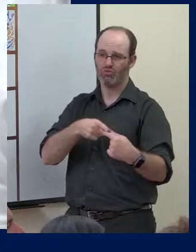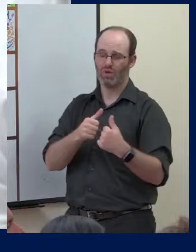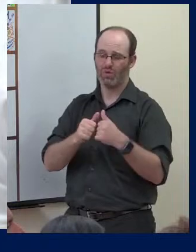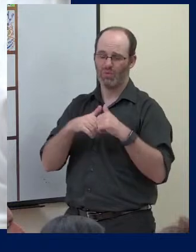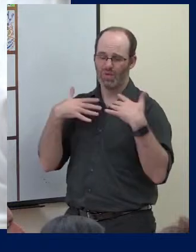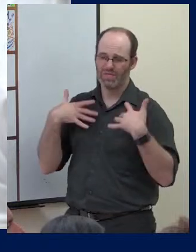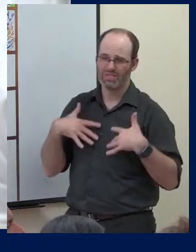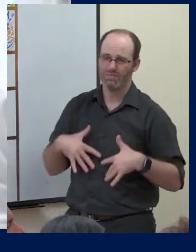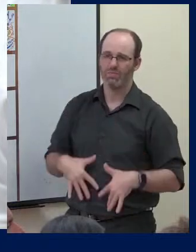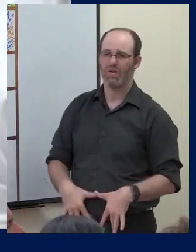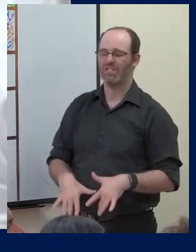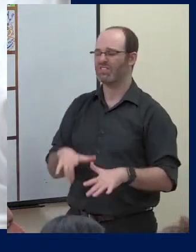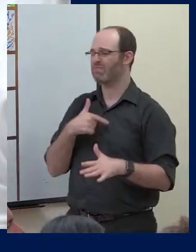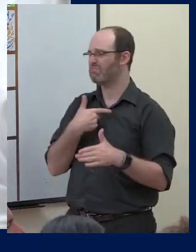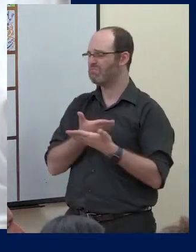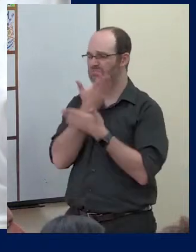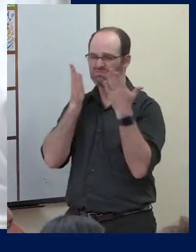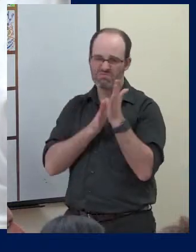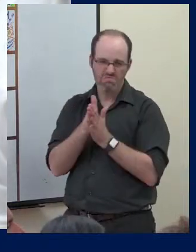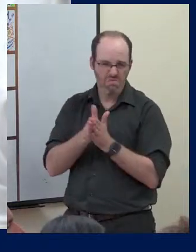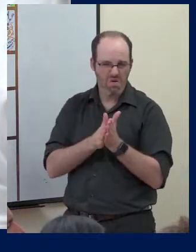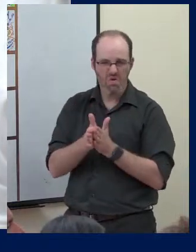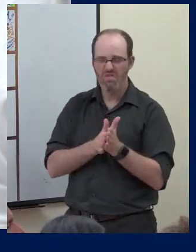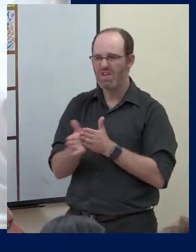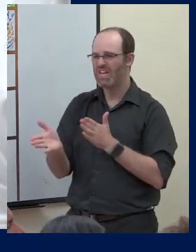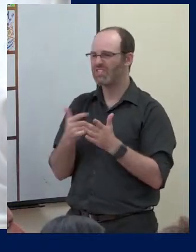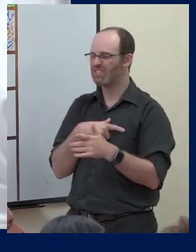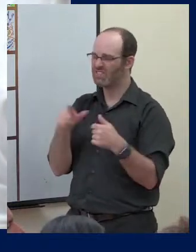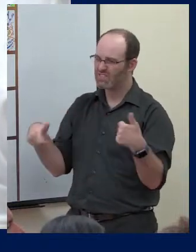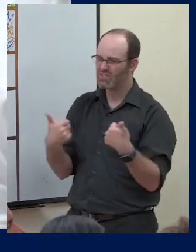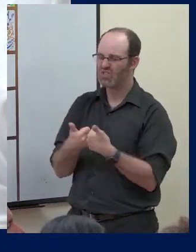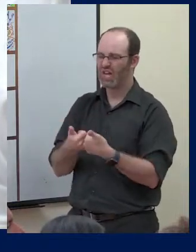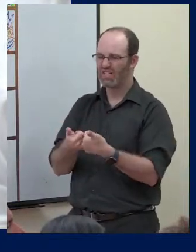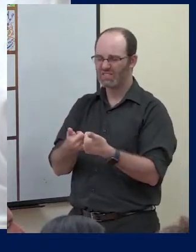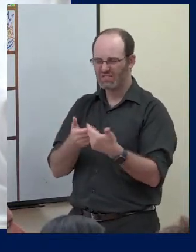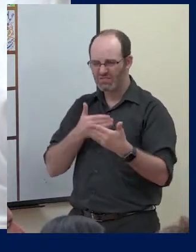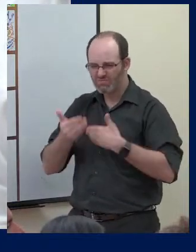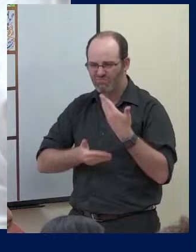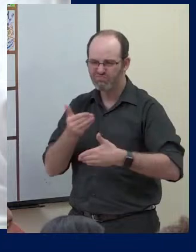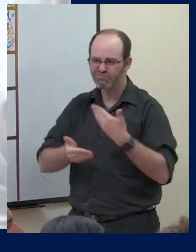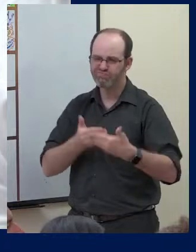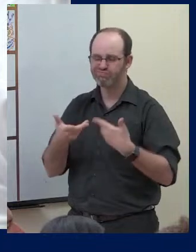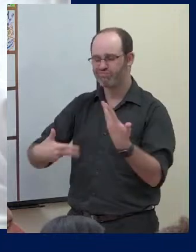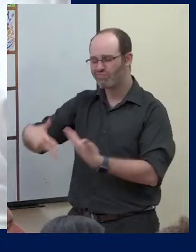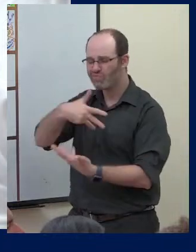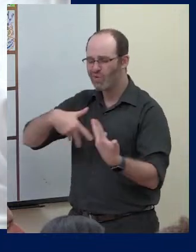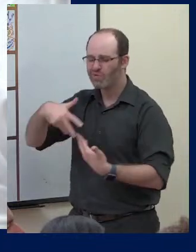She was unmotivated and it was a challenge for her to socialize with her peers.